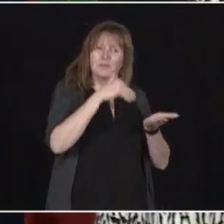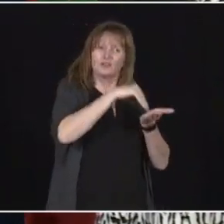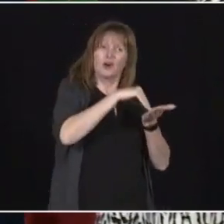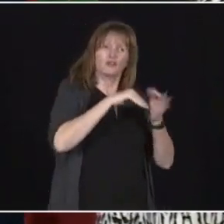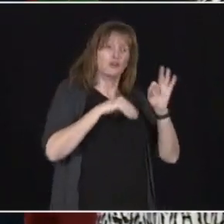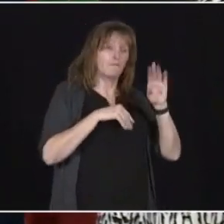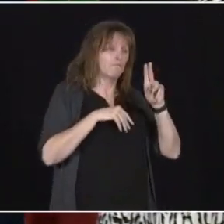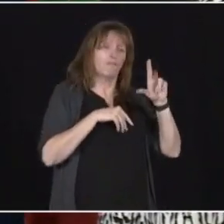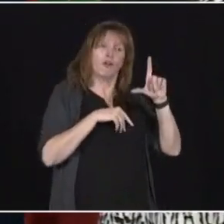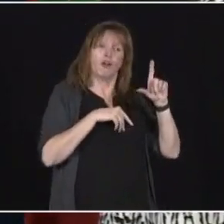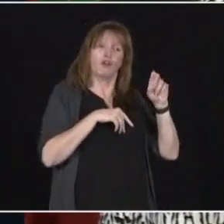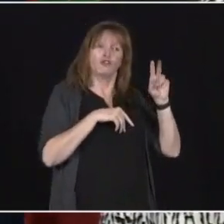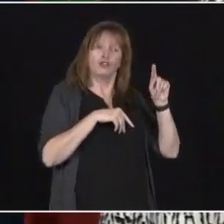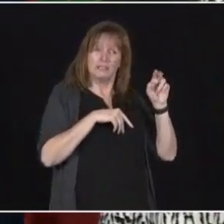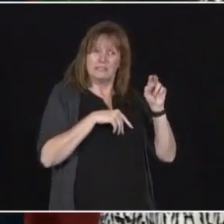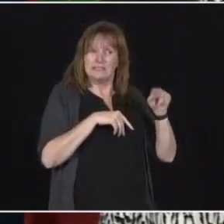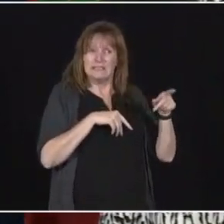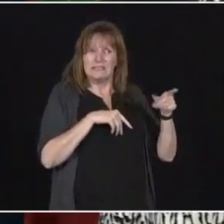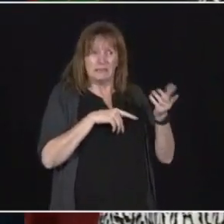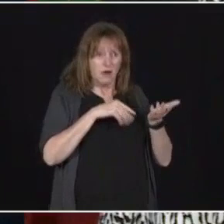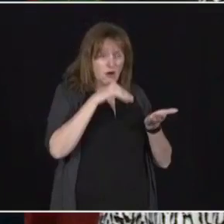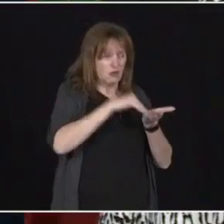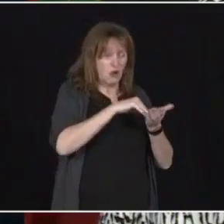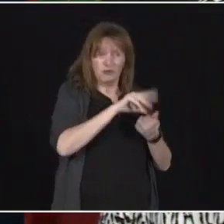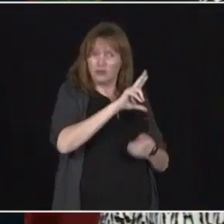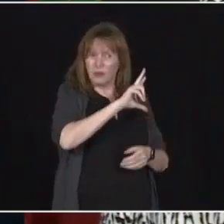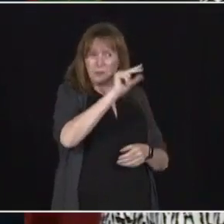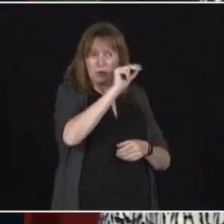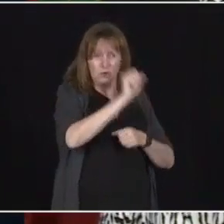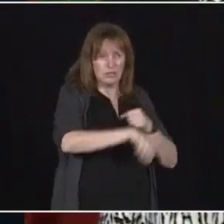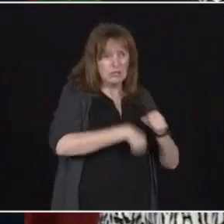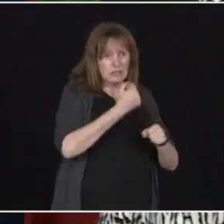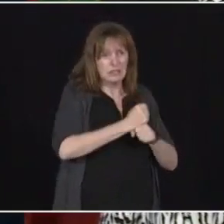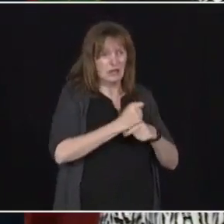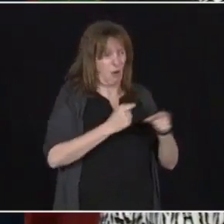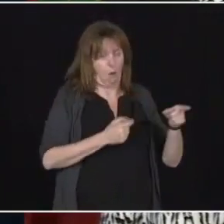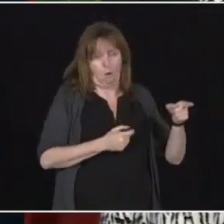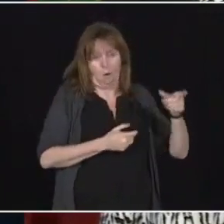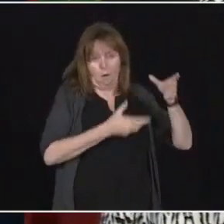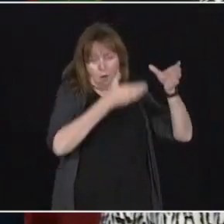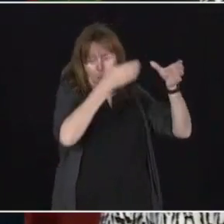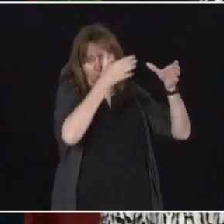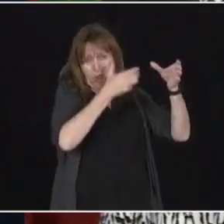Dr Fullerton has done a great job, she is been a doctor for 30 years and honestly, when it comes